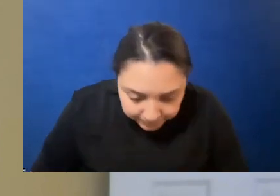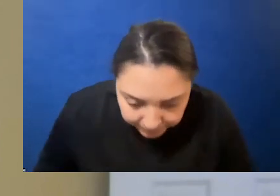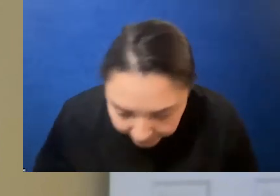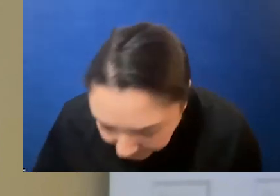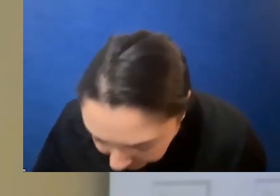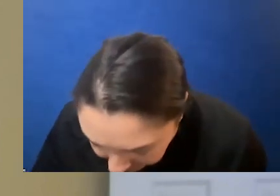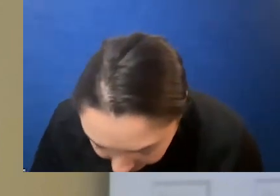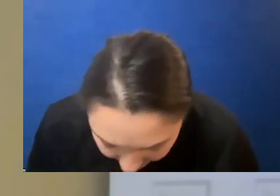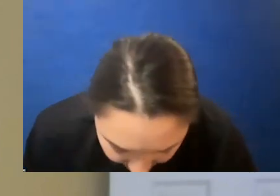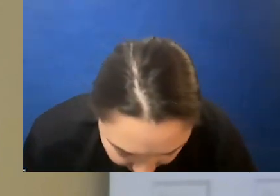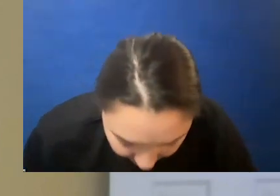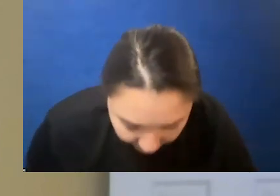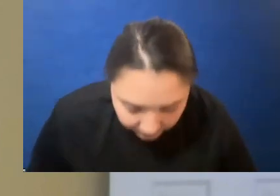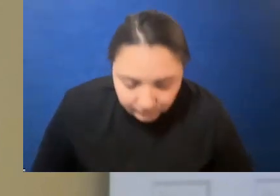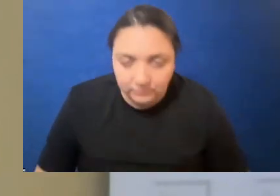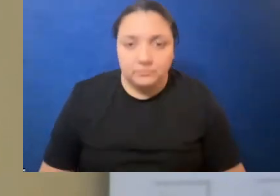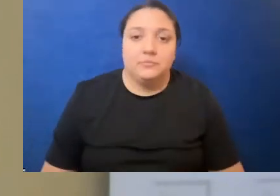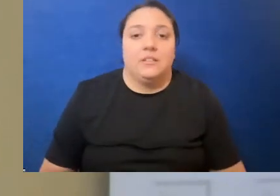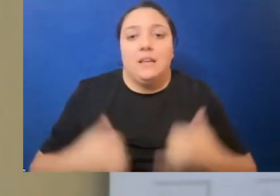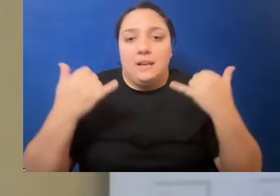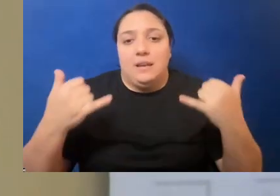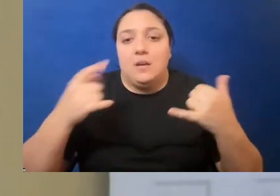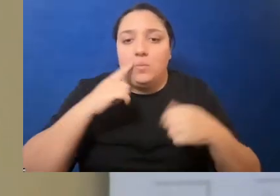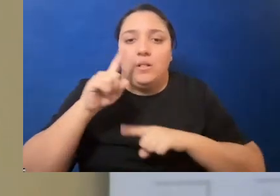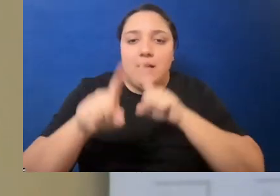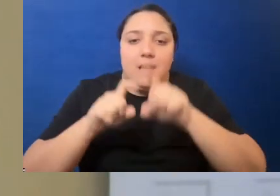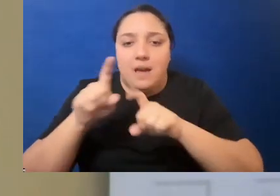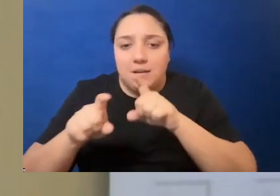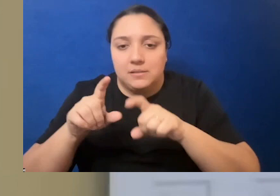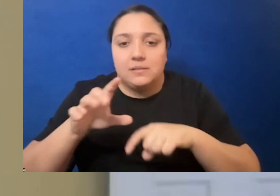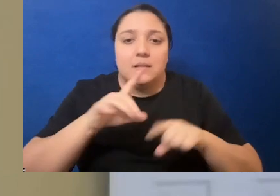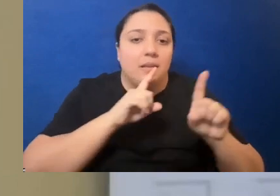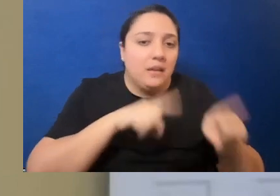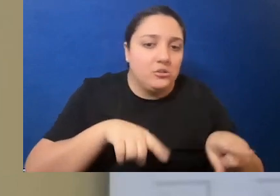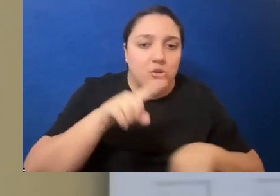THAT PHASE OF ASKING AND RESPONDING TO QUESTIONS FROM THE AUDIENCE.